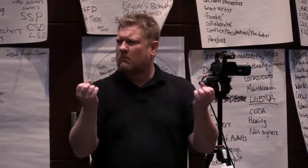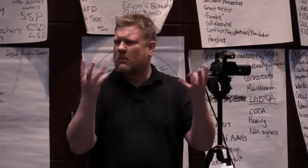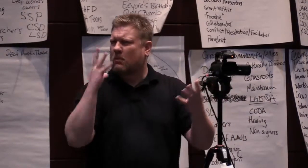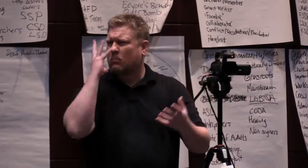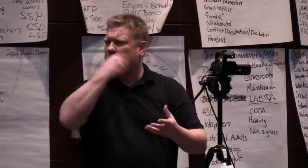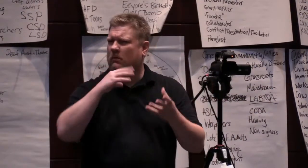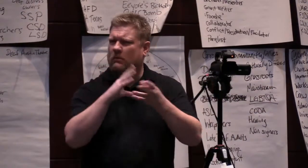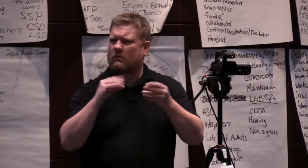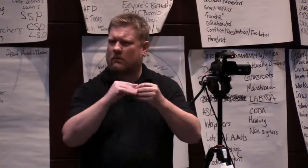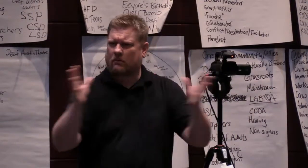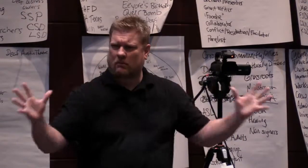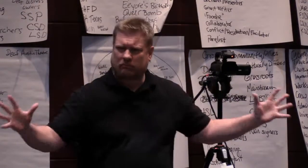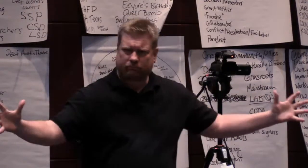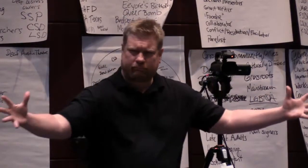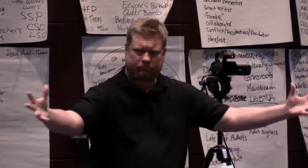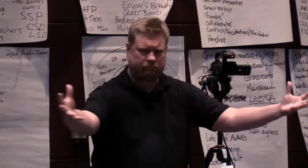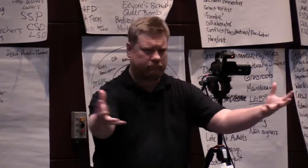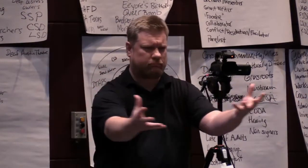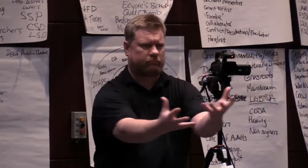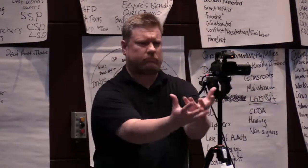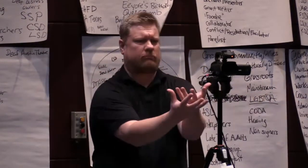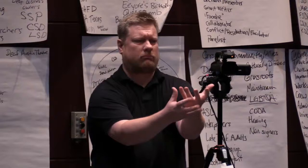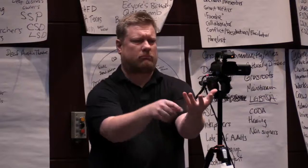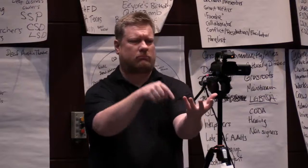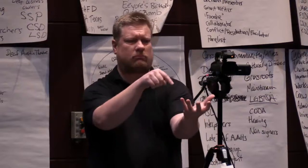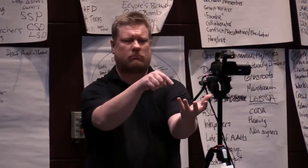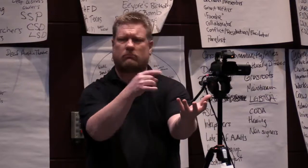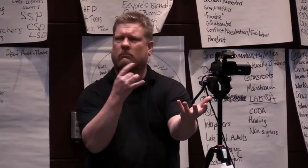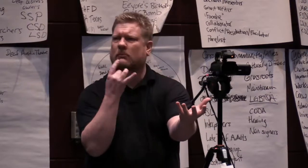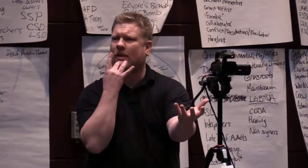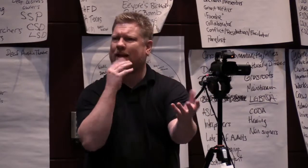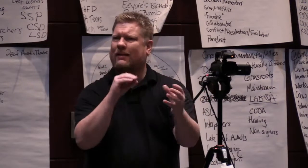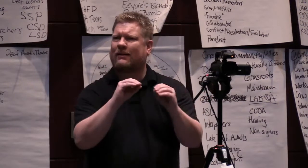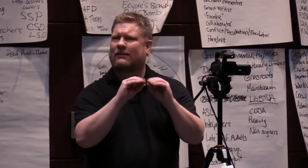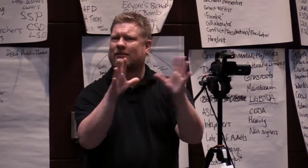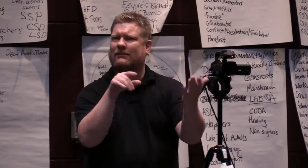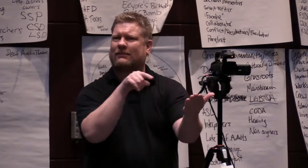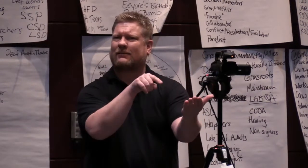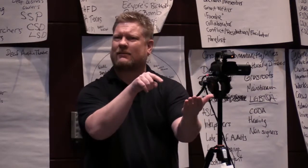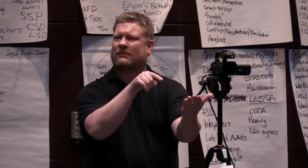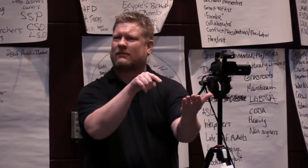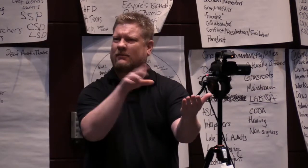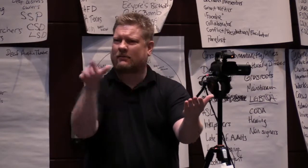Wow, your comments, beautiful stories and contributions that you've brought here.